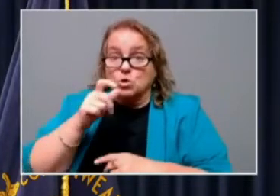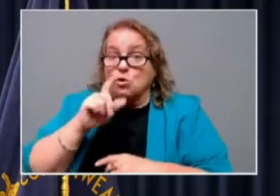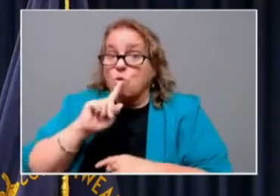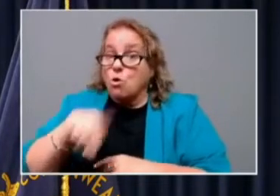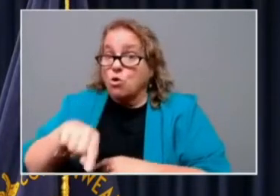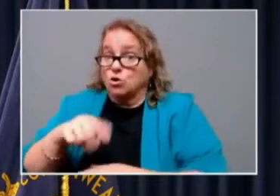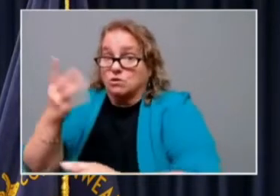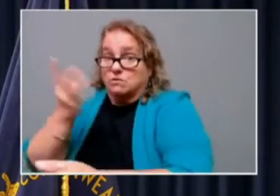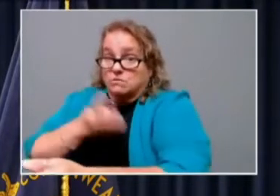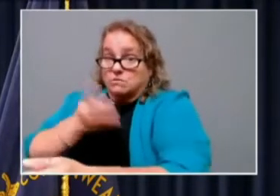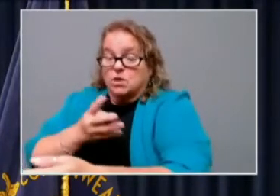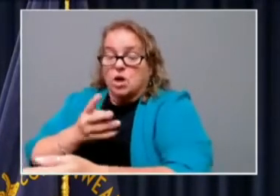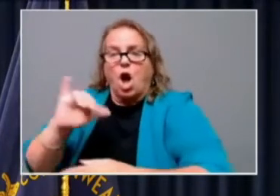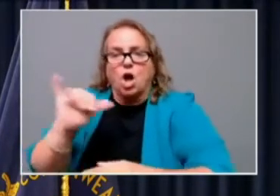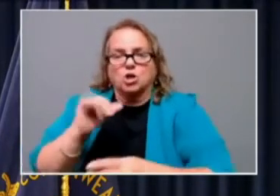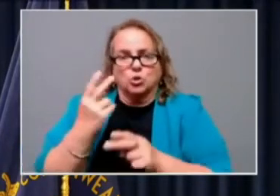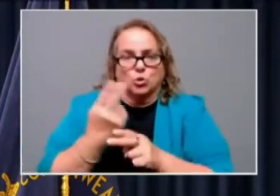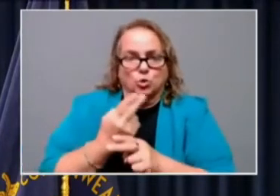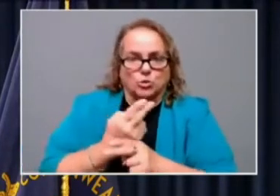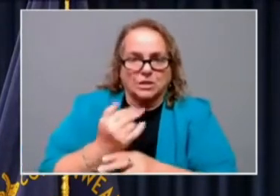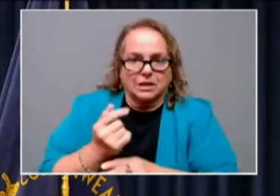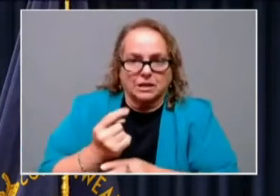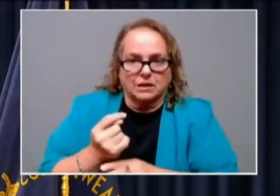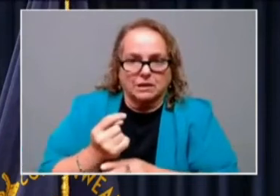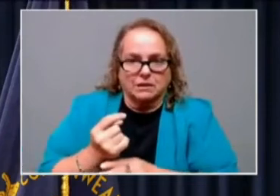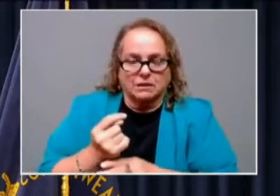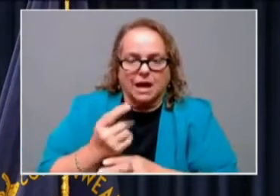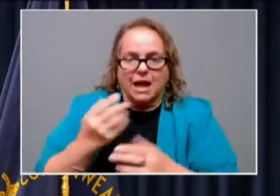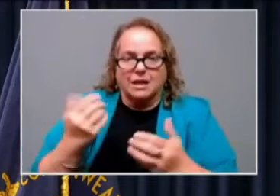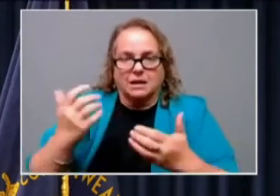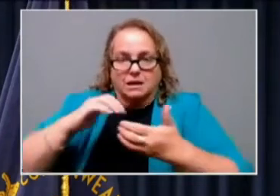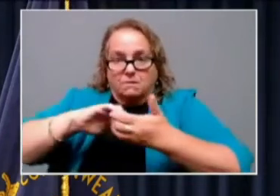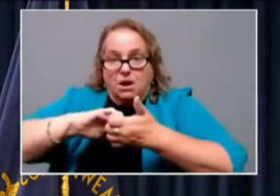to pair that up to where they've got to have reports of the treatments going